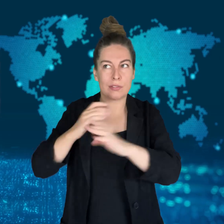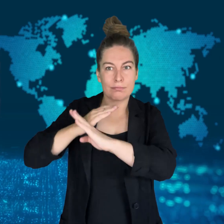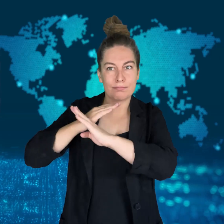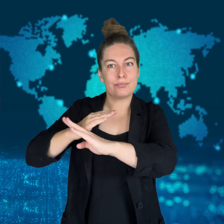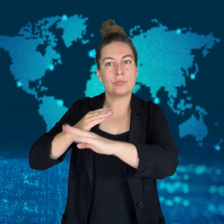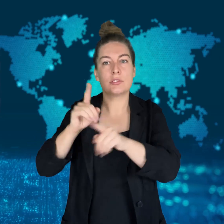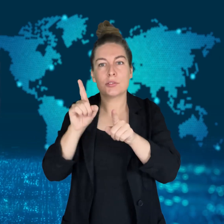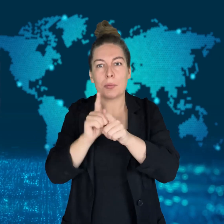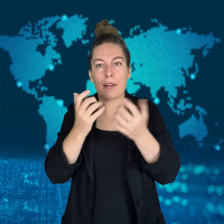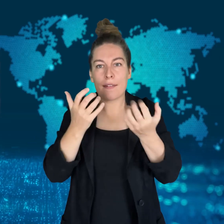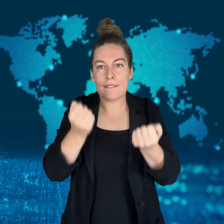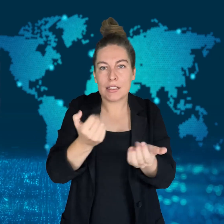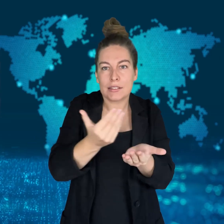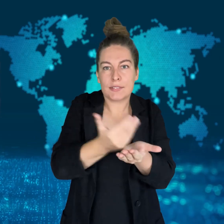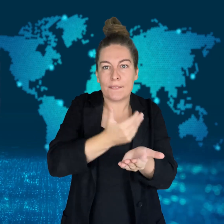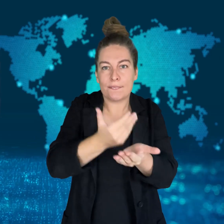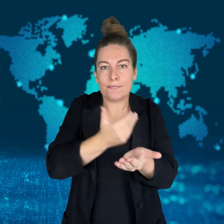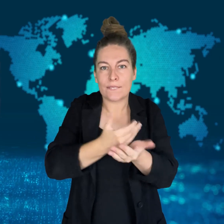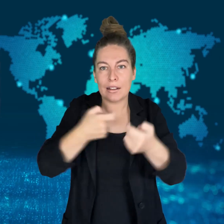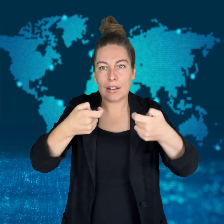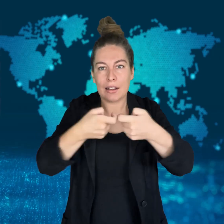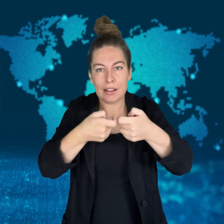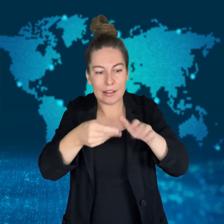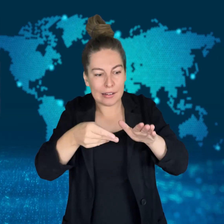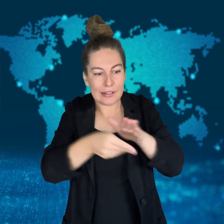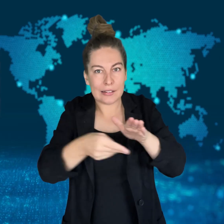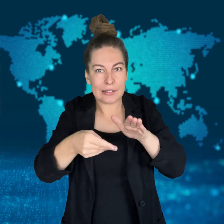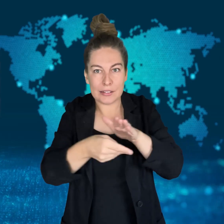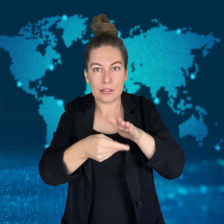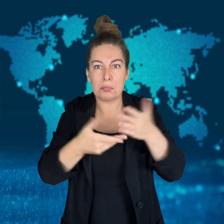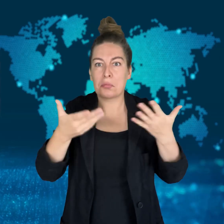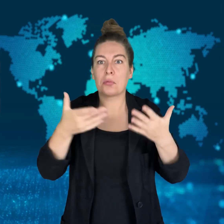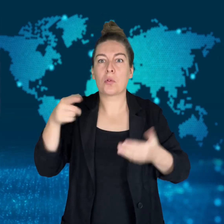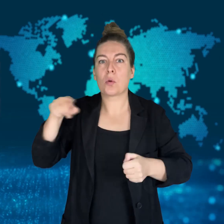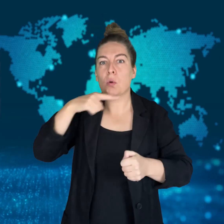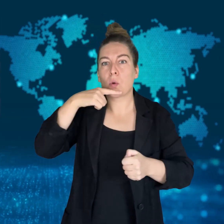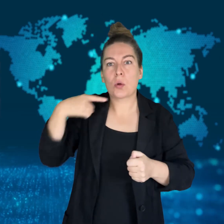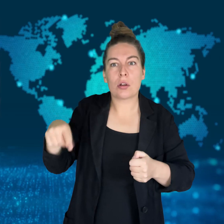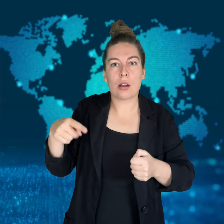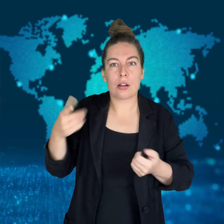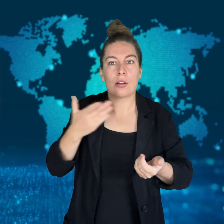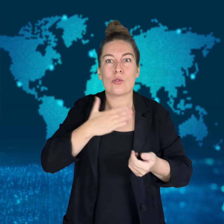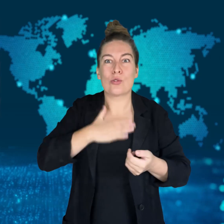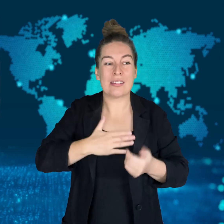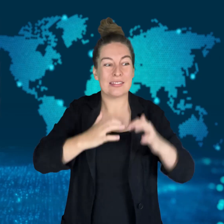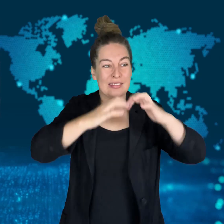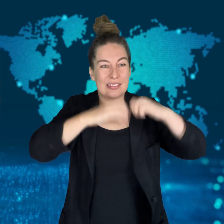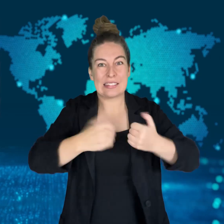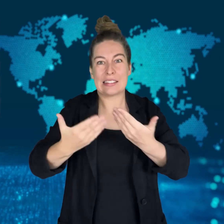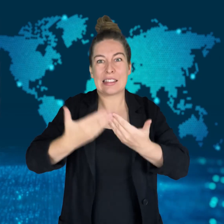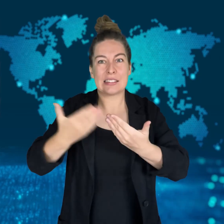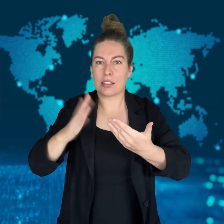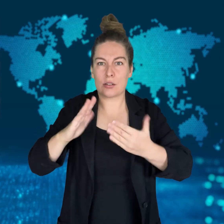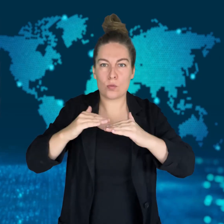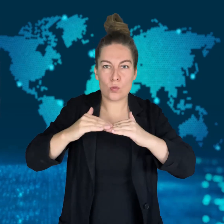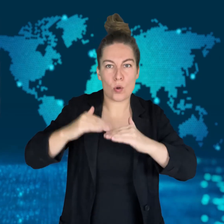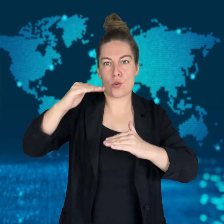The country has prepared itself with defense systems and backup equipment